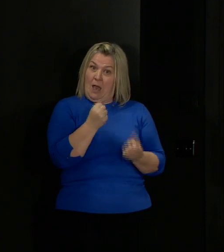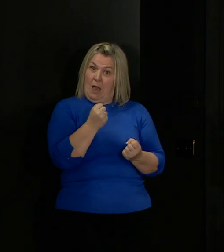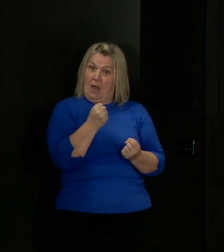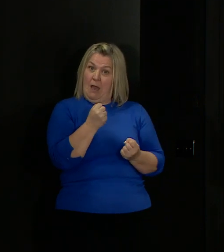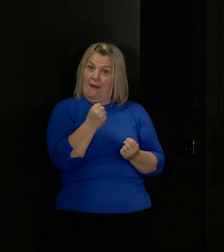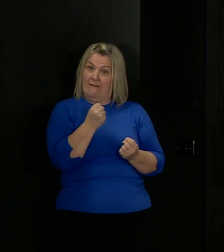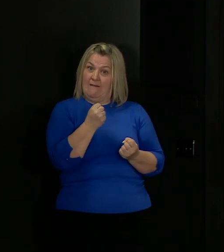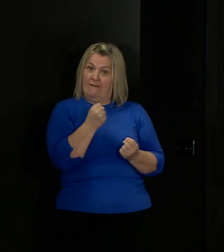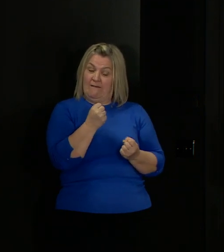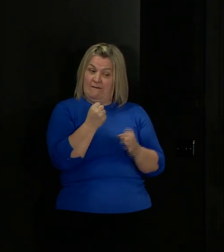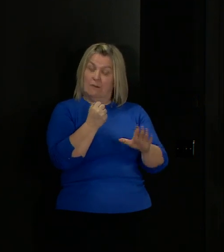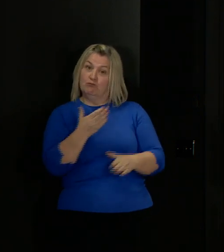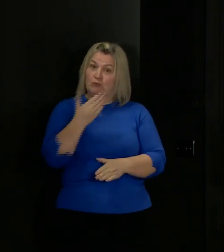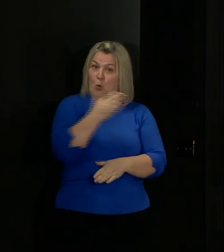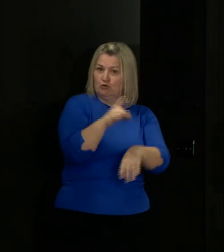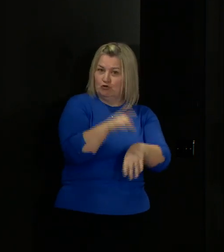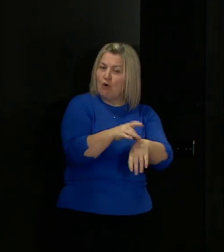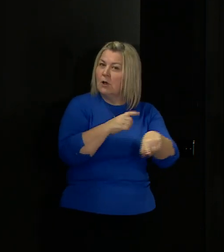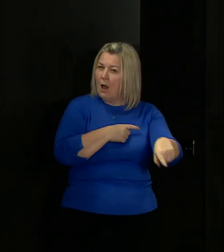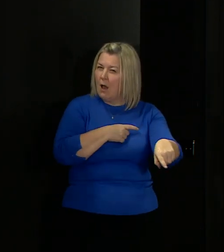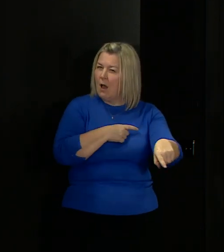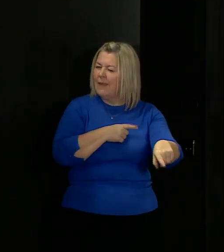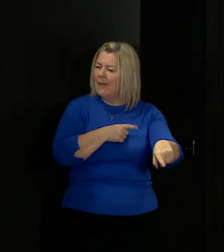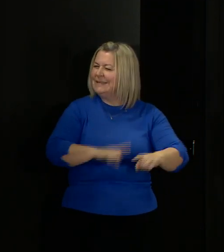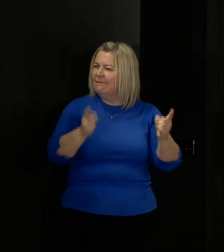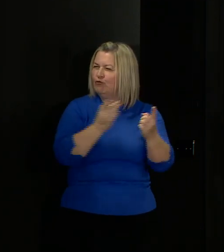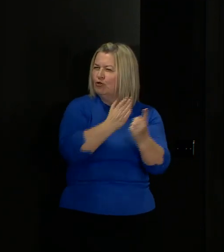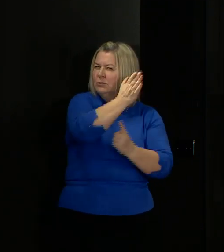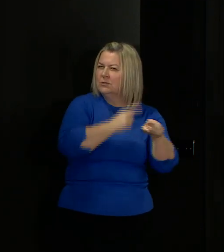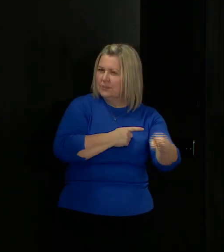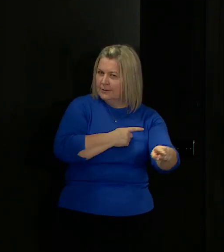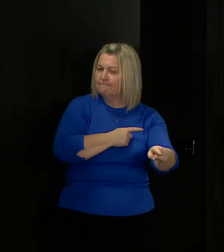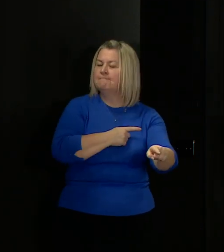cancer so this is a very very different pathway what we've seen is a real